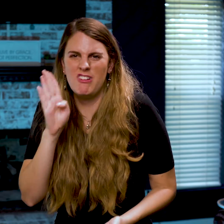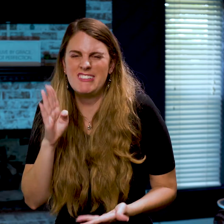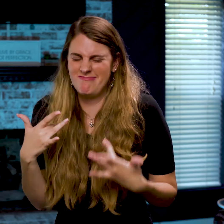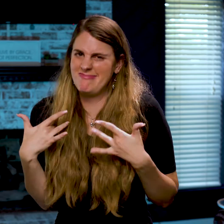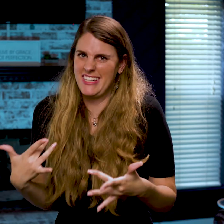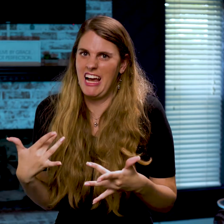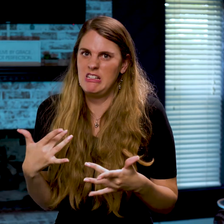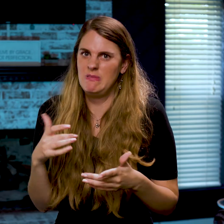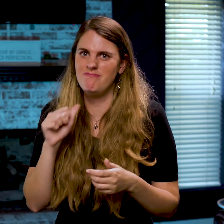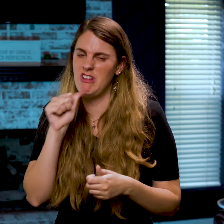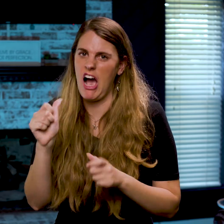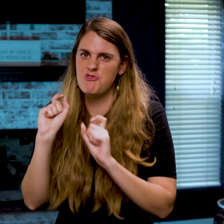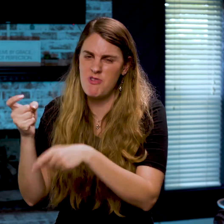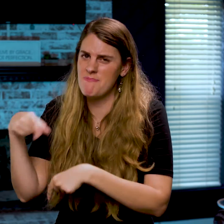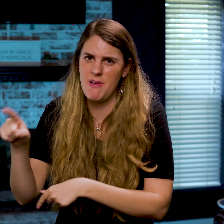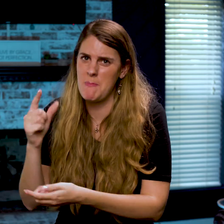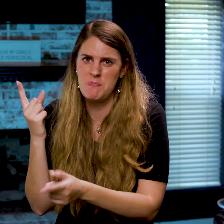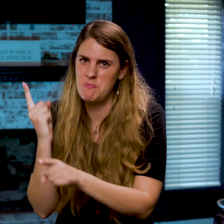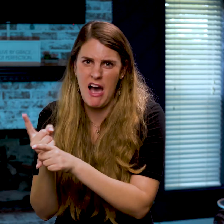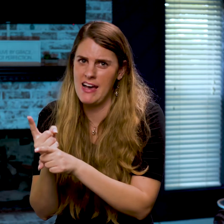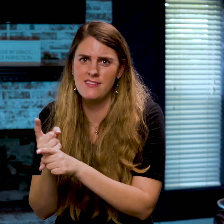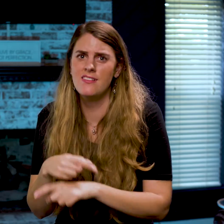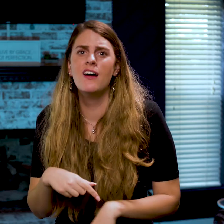who’d likely mistreat them.